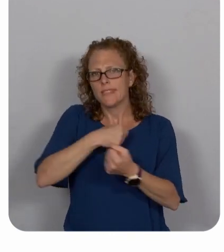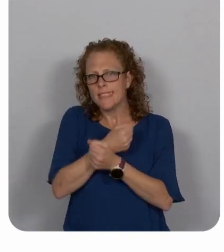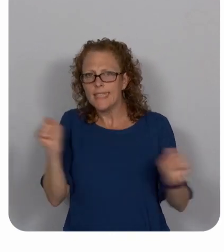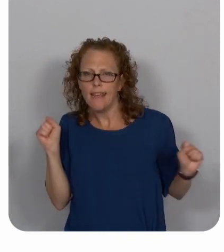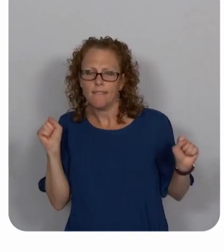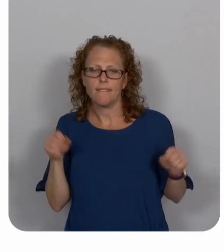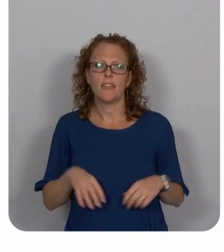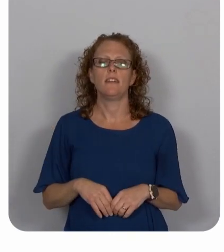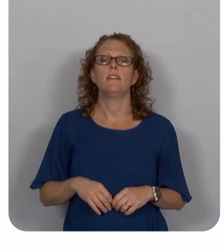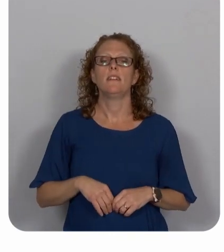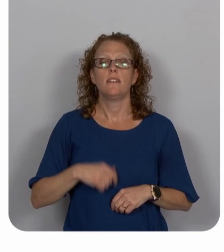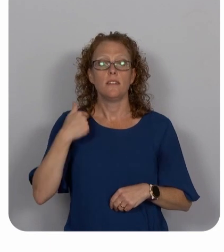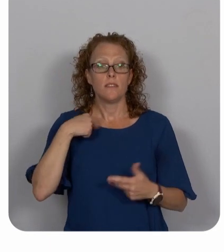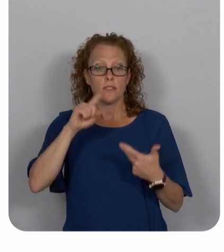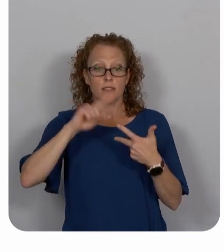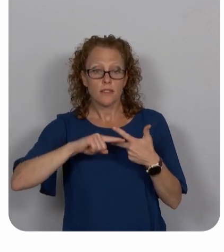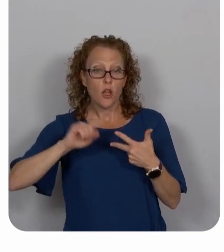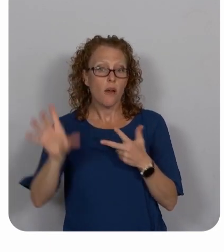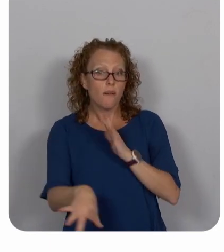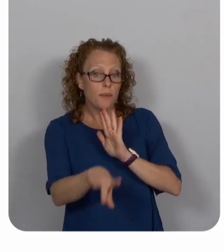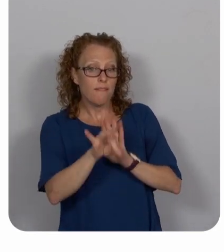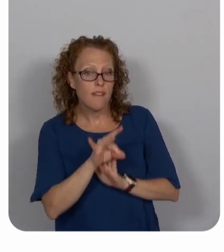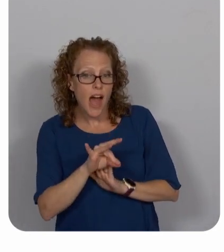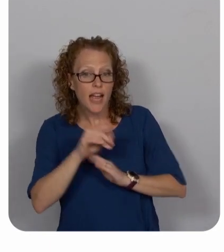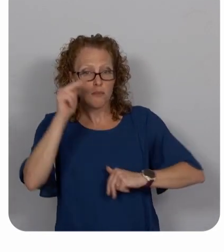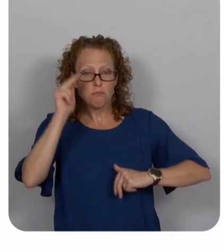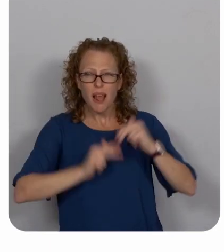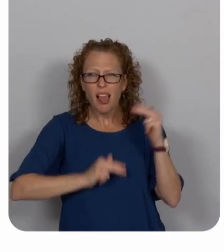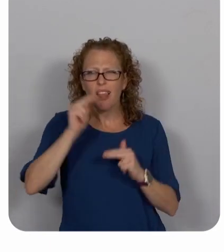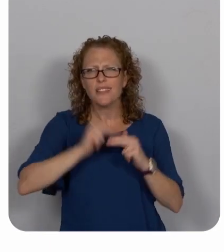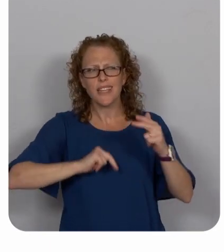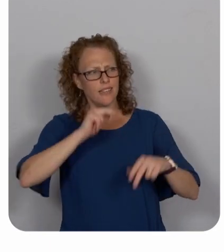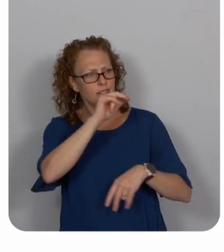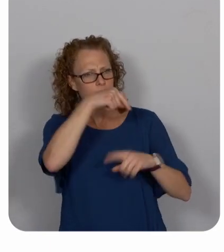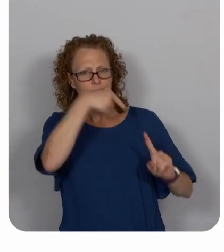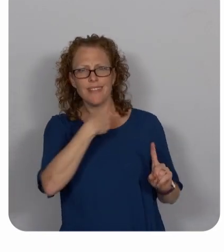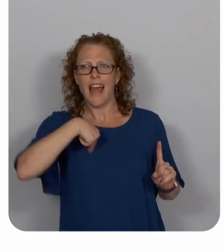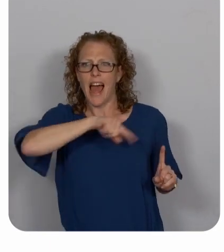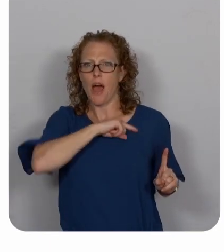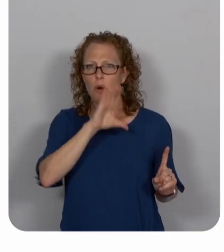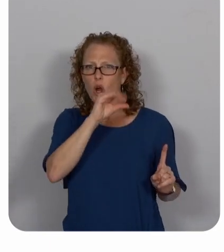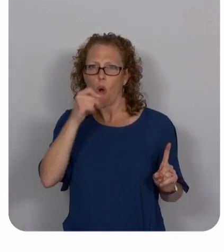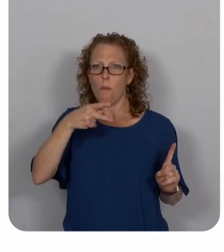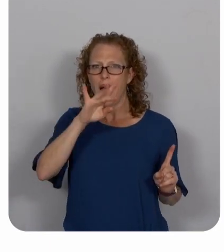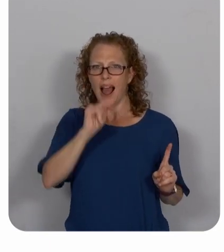We found building Jio Copilot on Llama 2 cost-efficient compared to other models.